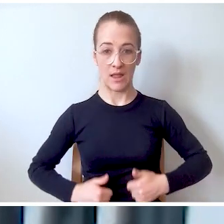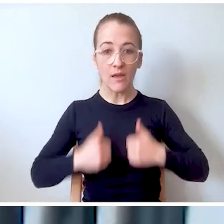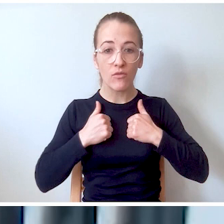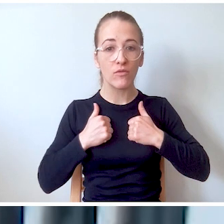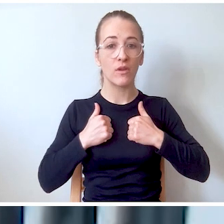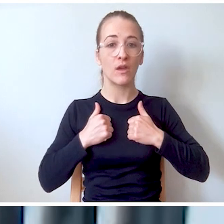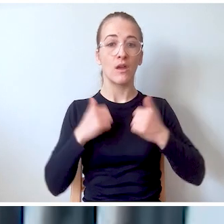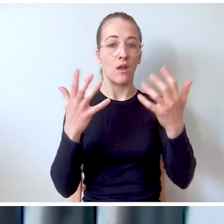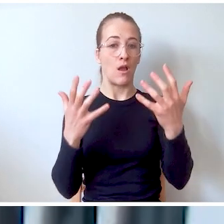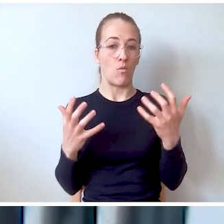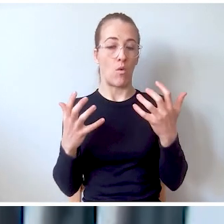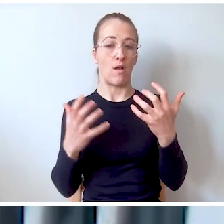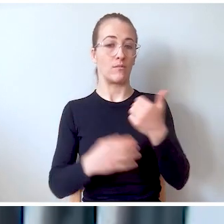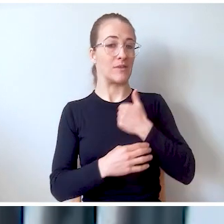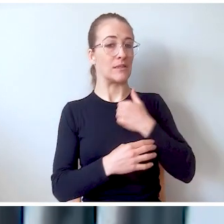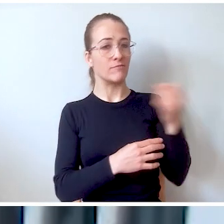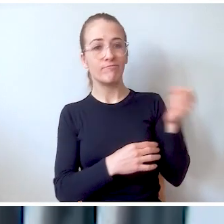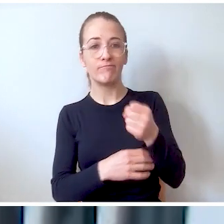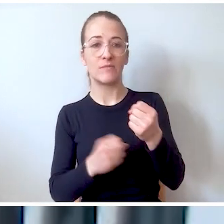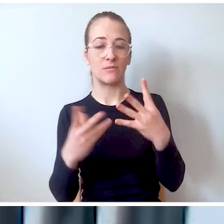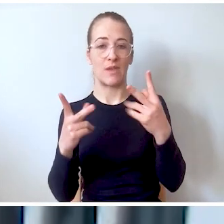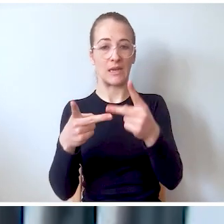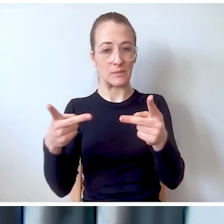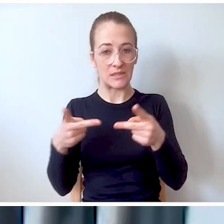that I want to put myself in as many positions